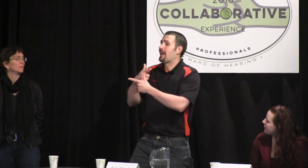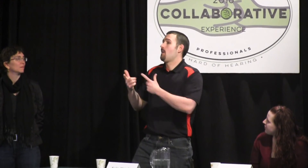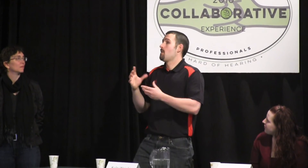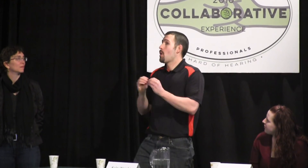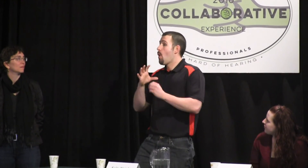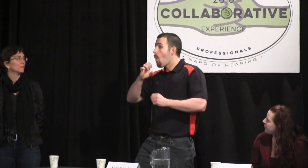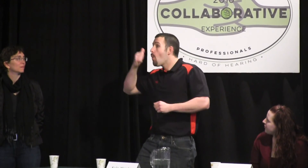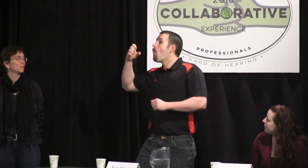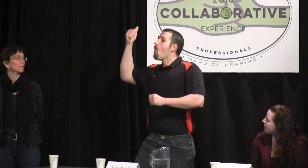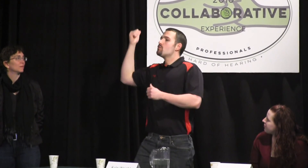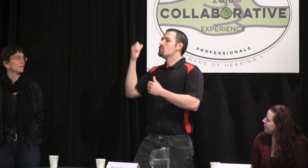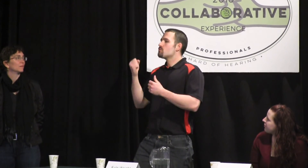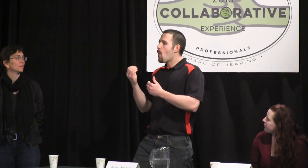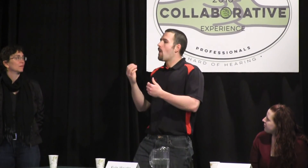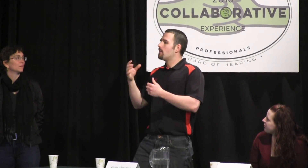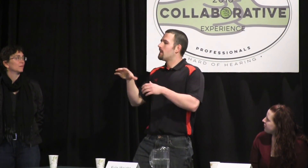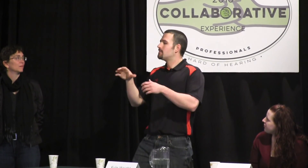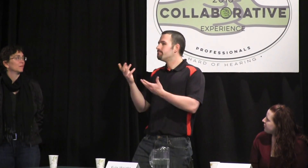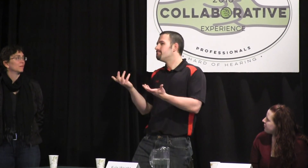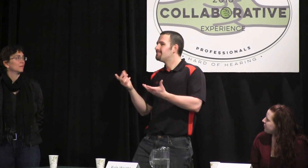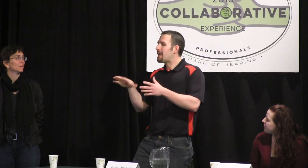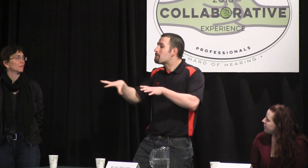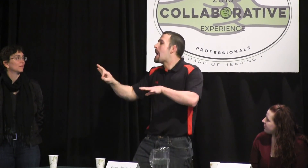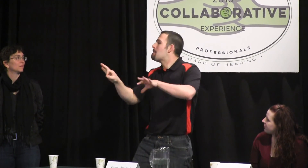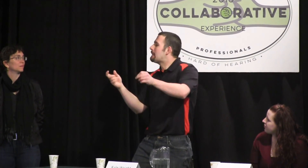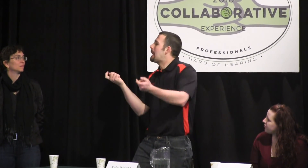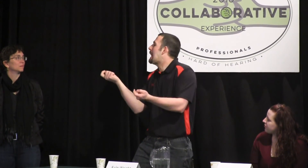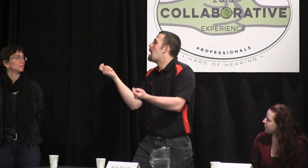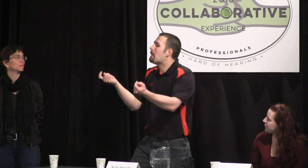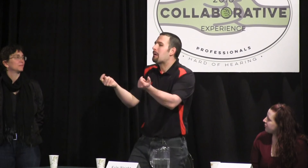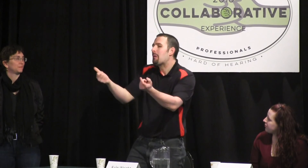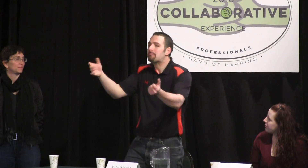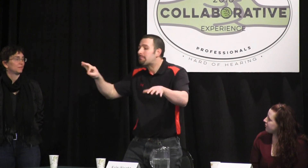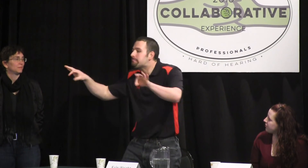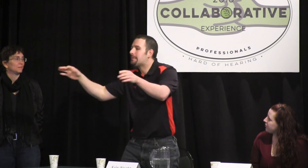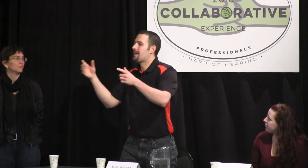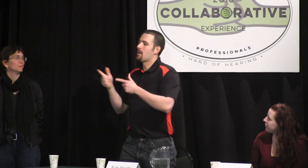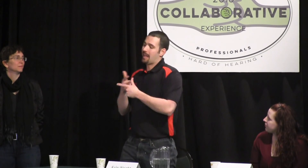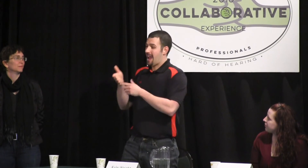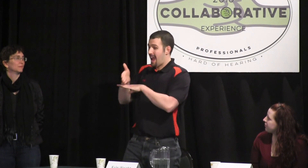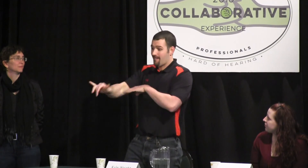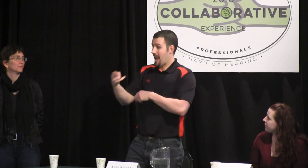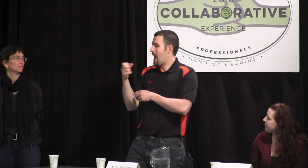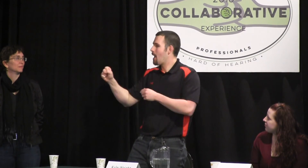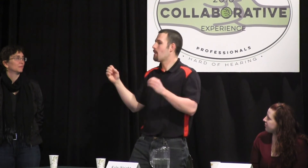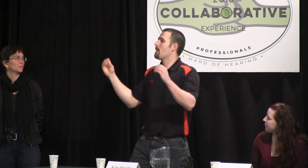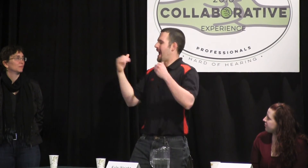and that's where I got to meet more people. And then as I got older, you know, I found a few people here and there that I met.